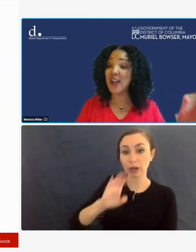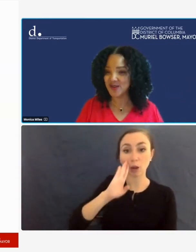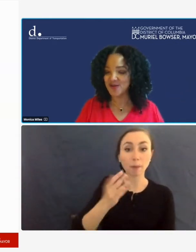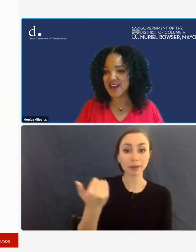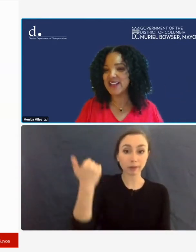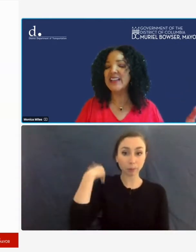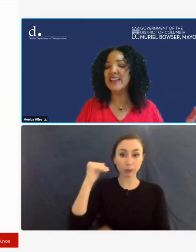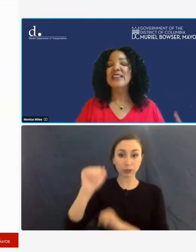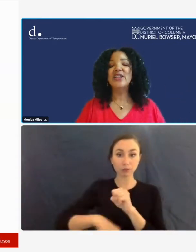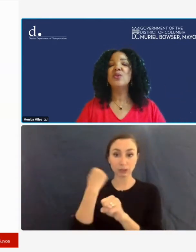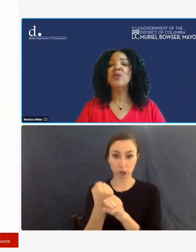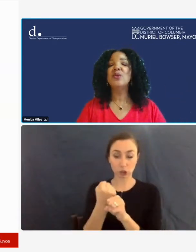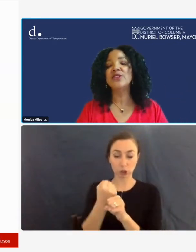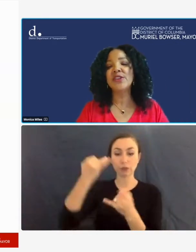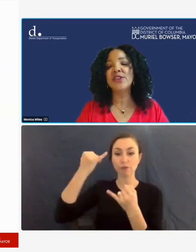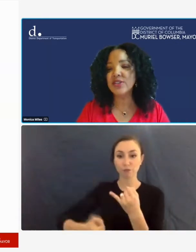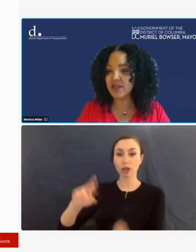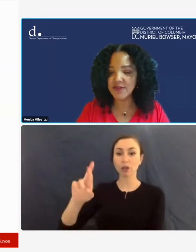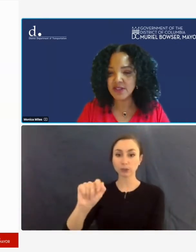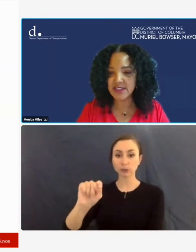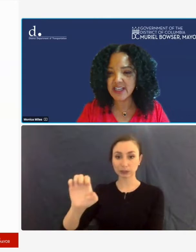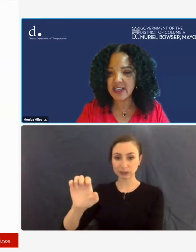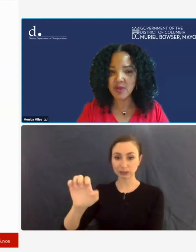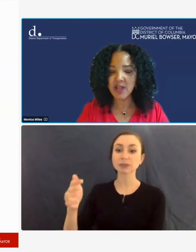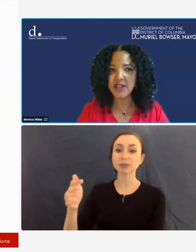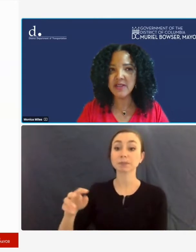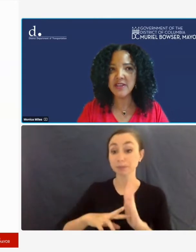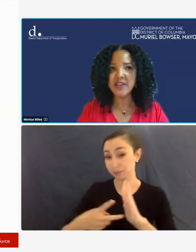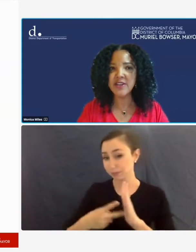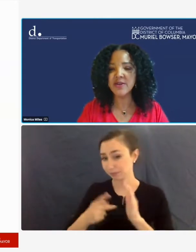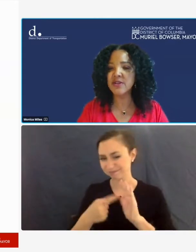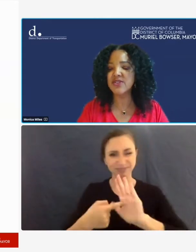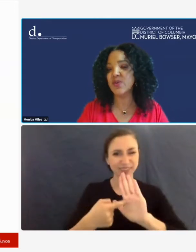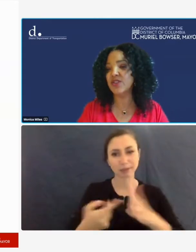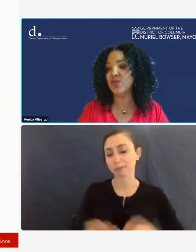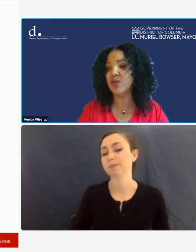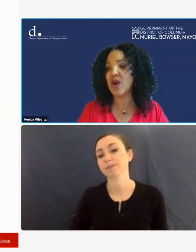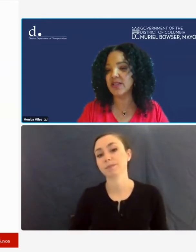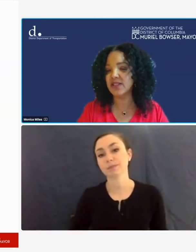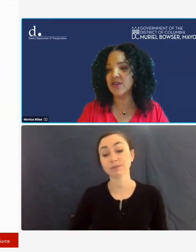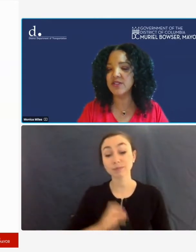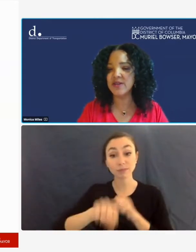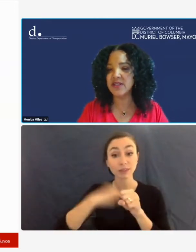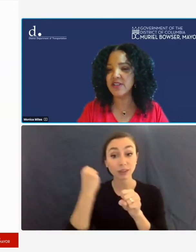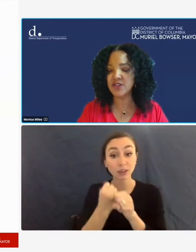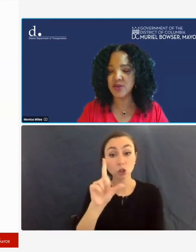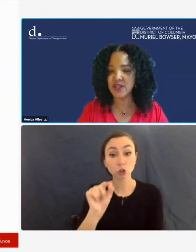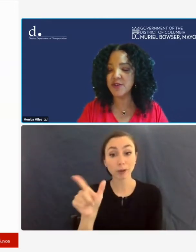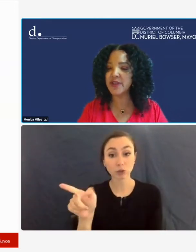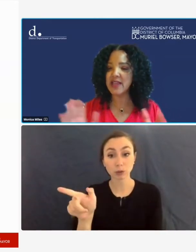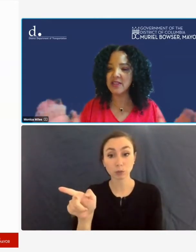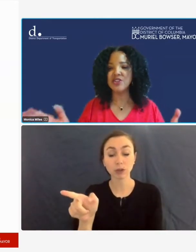rate so just to give you an example of in the year 2021 so during the year 20 if your calendar year